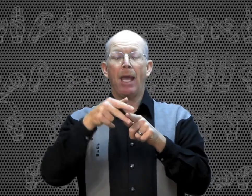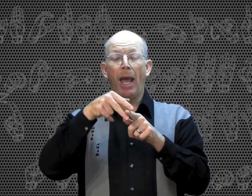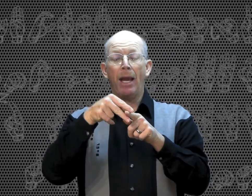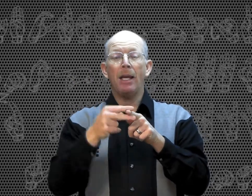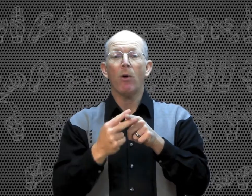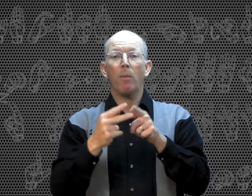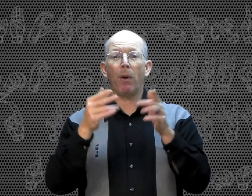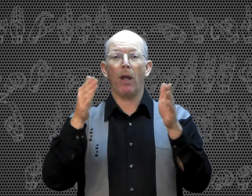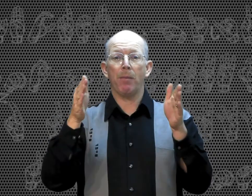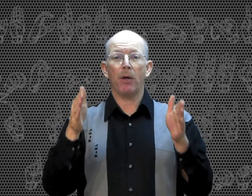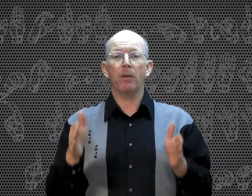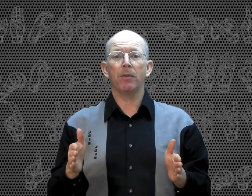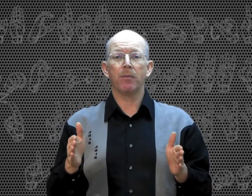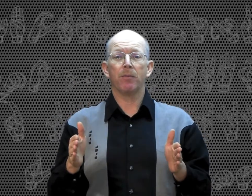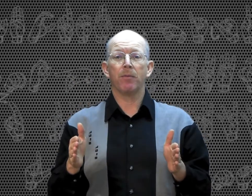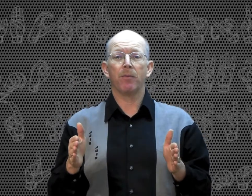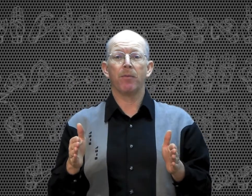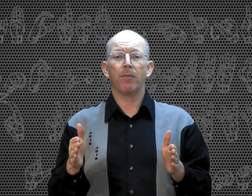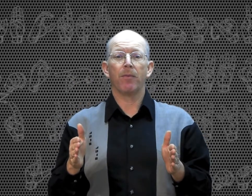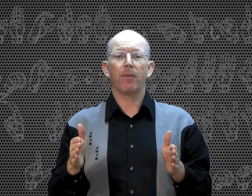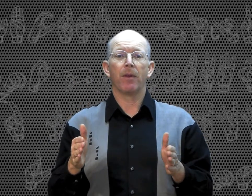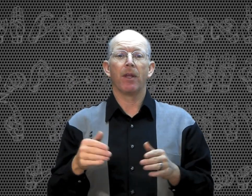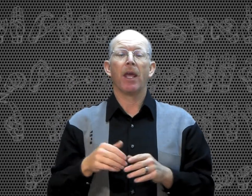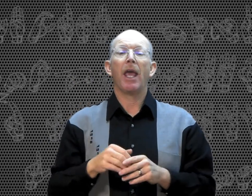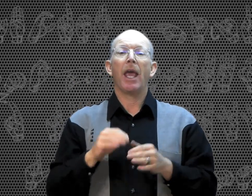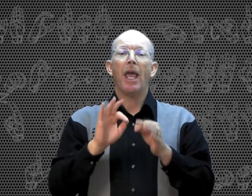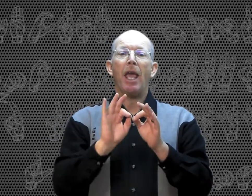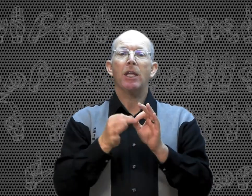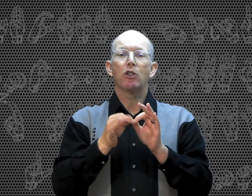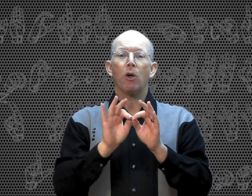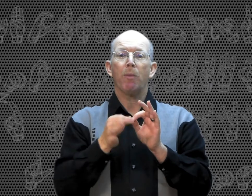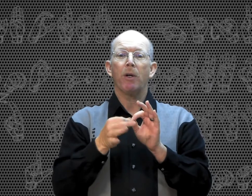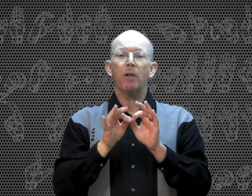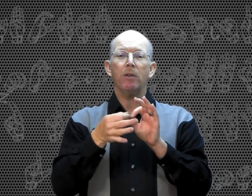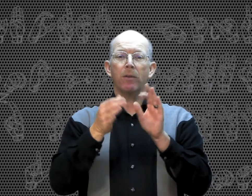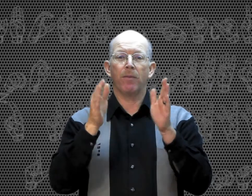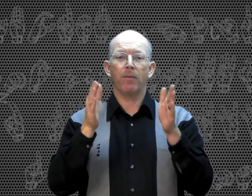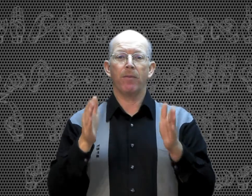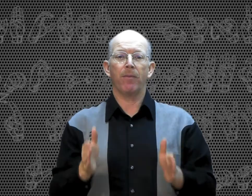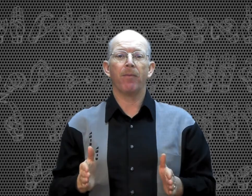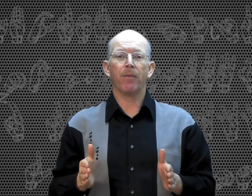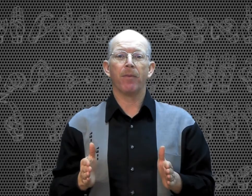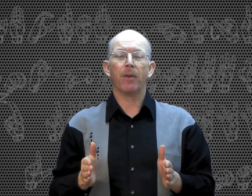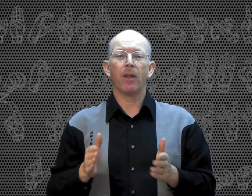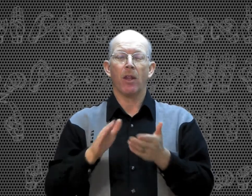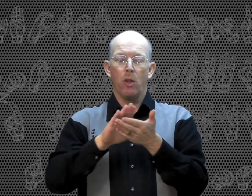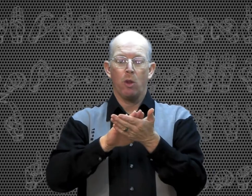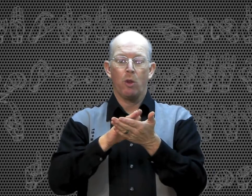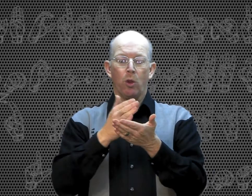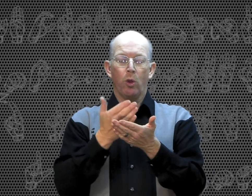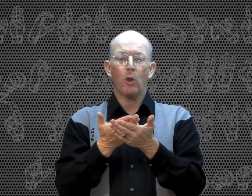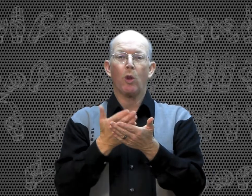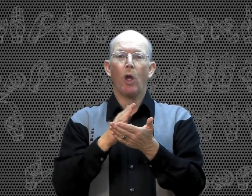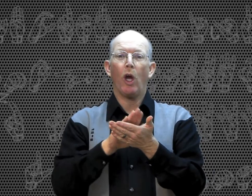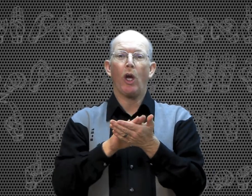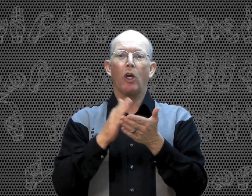MECHANIC or PLUMBER INTERPRETER